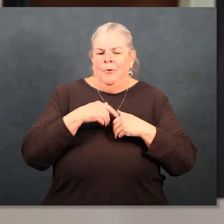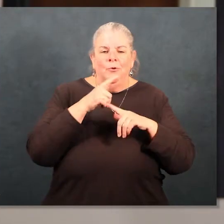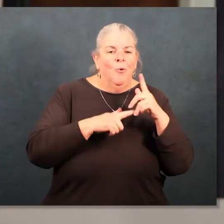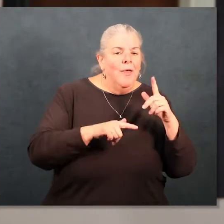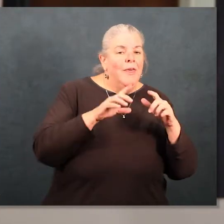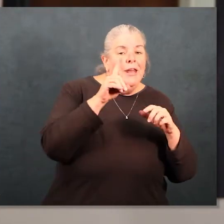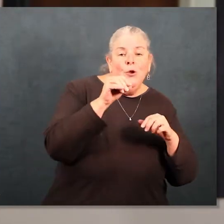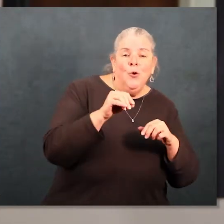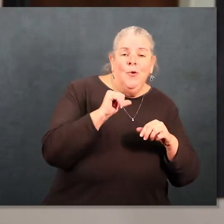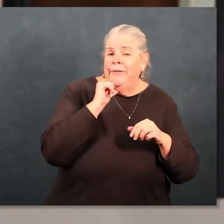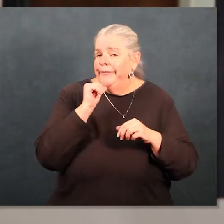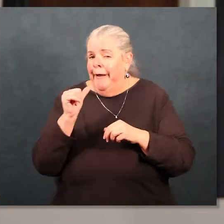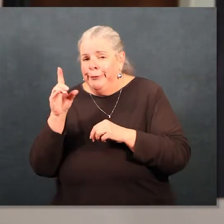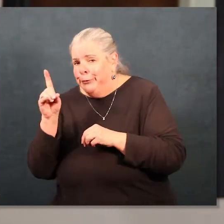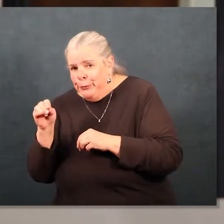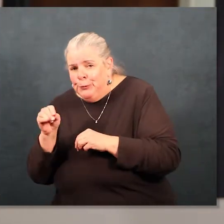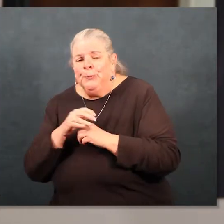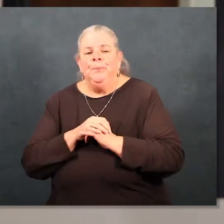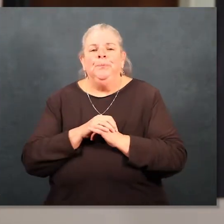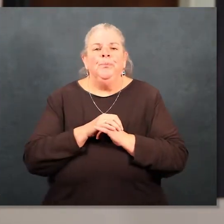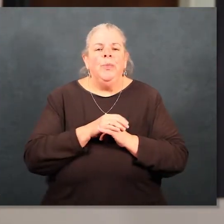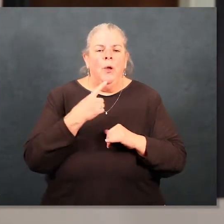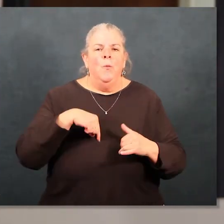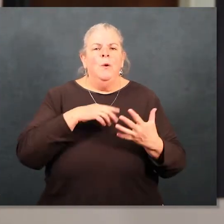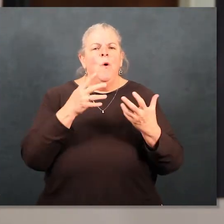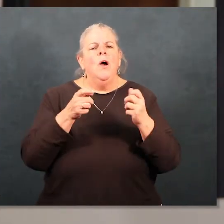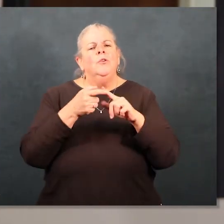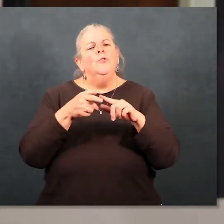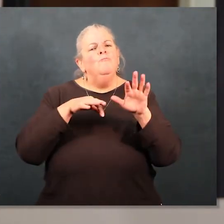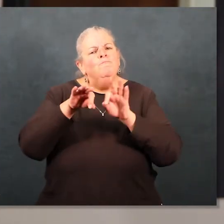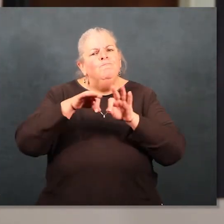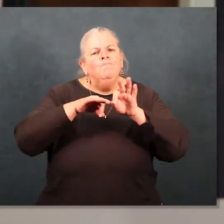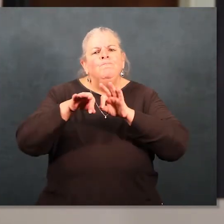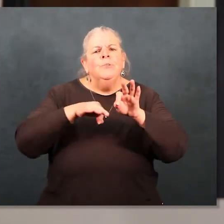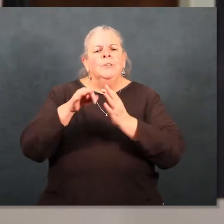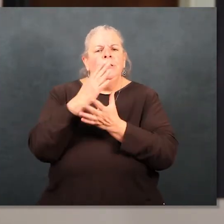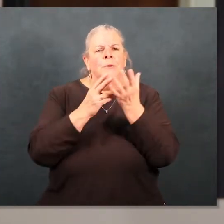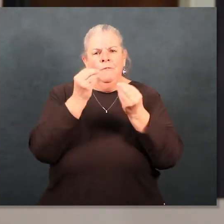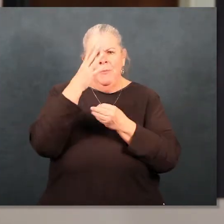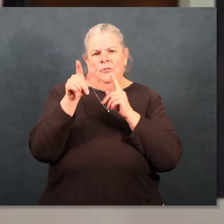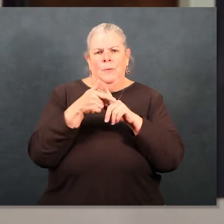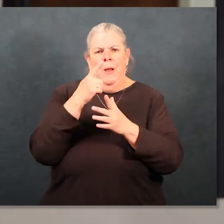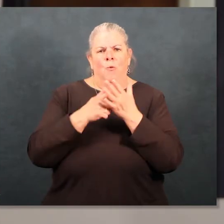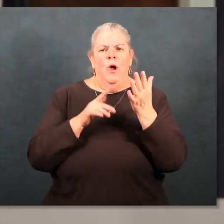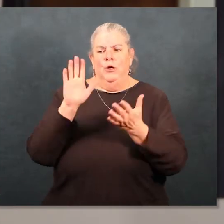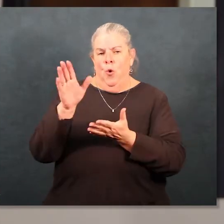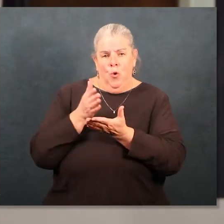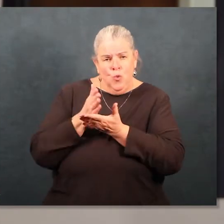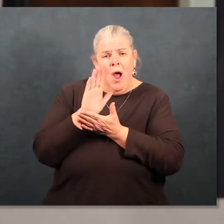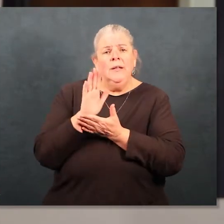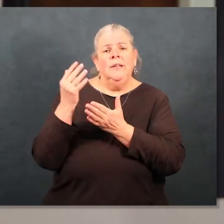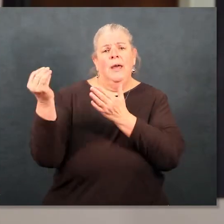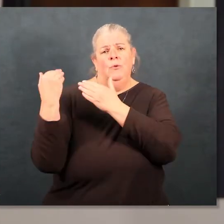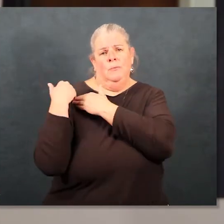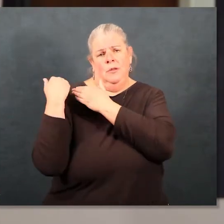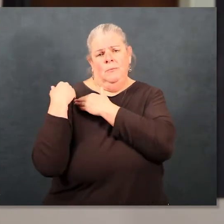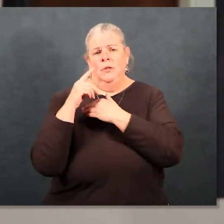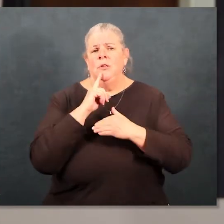And, we want to give you some information about what your rights and responsibilities are.